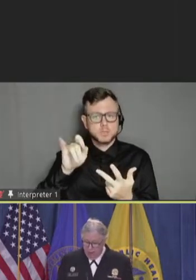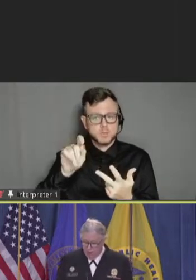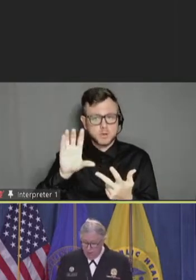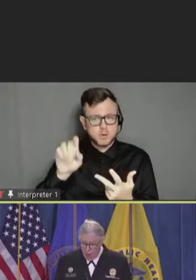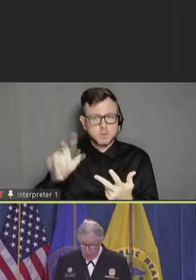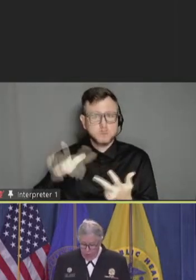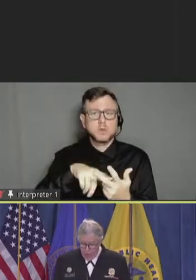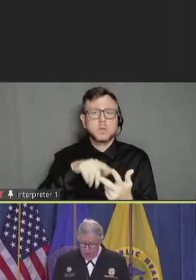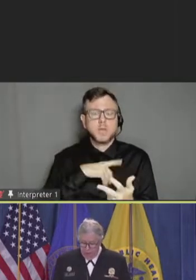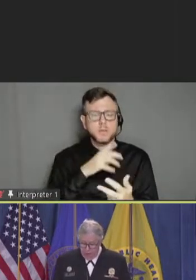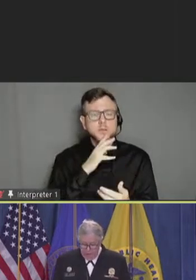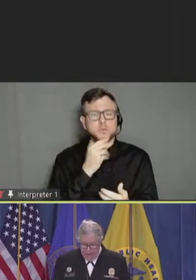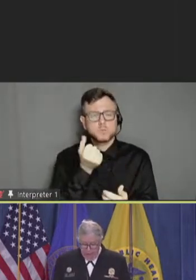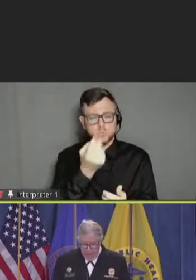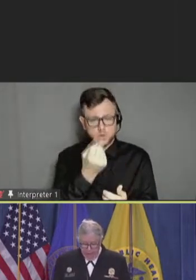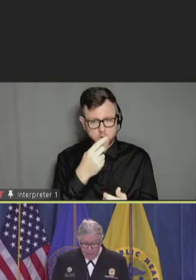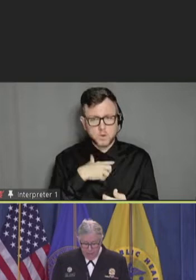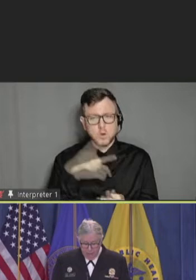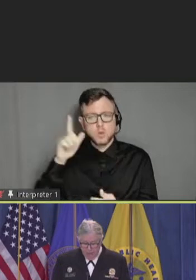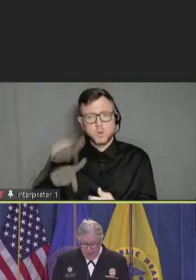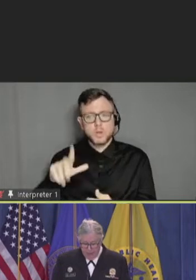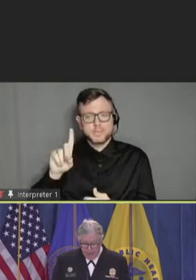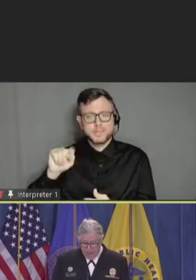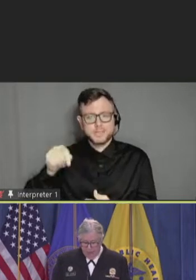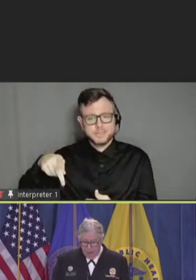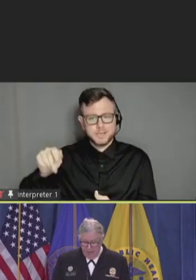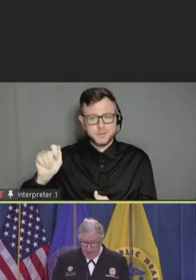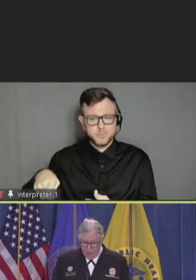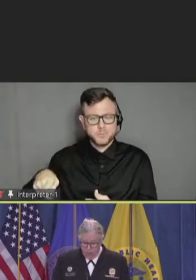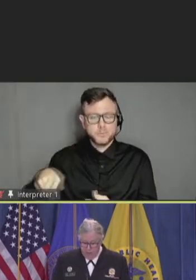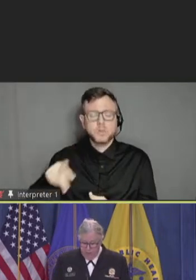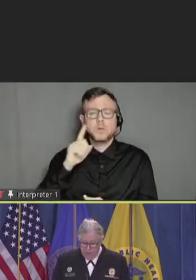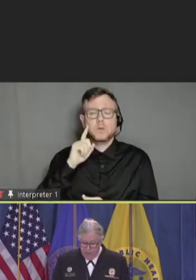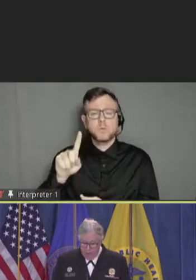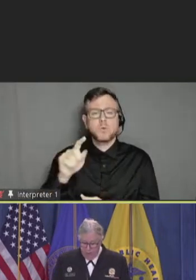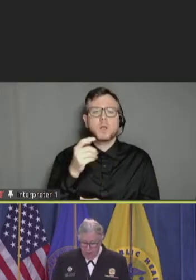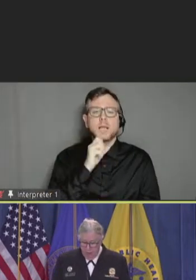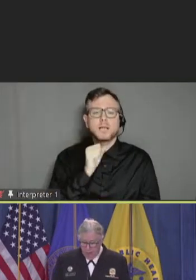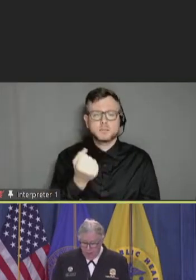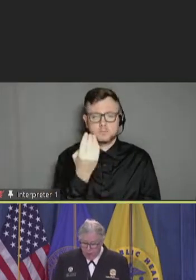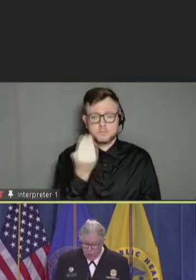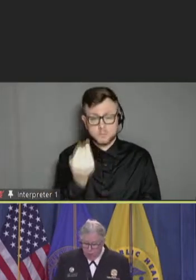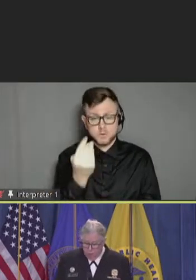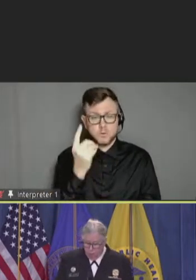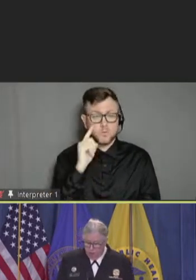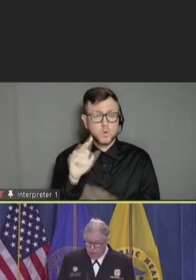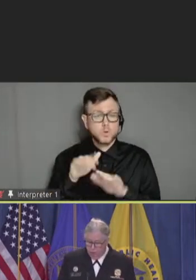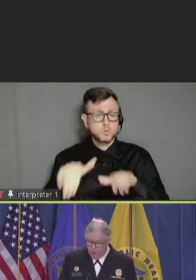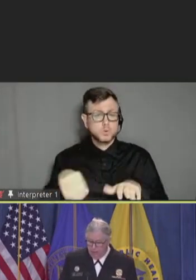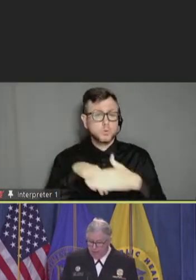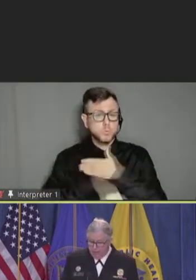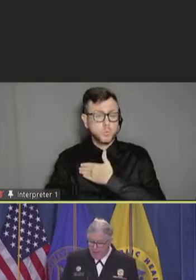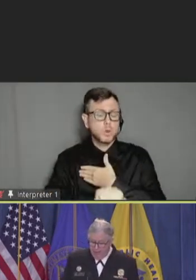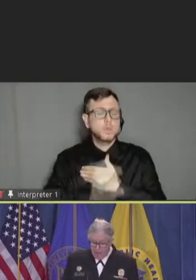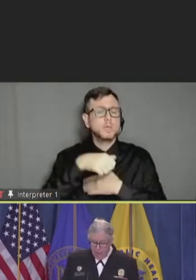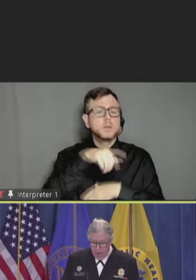And lower DTaP and HPV vaccinations by age 14 among children born in 2008 compared with